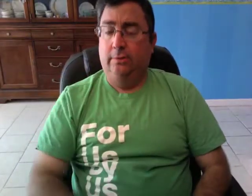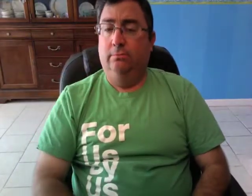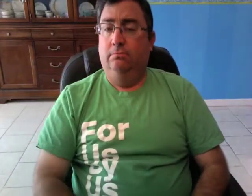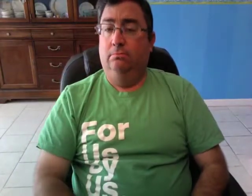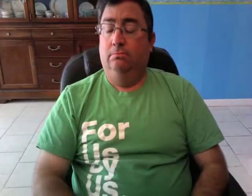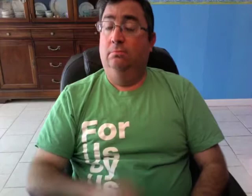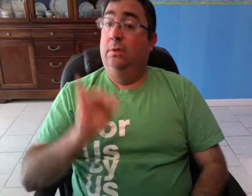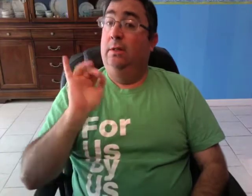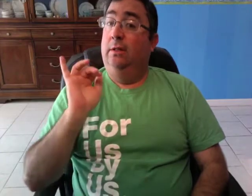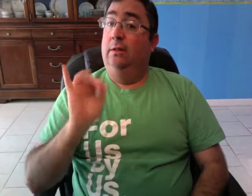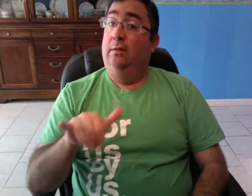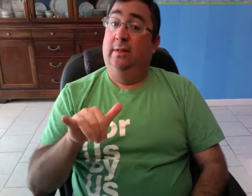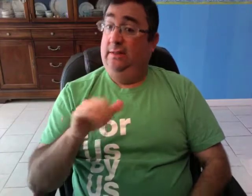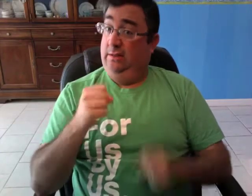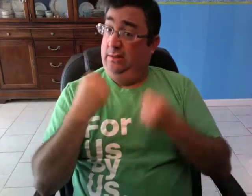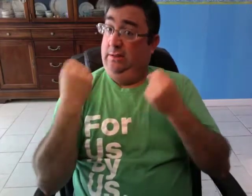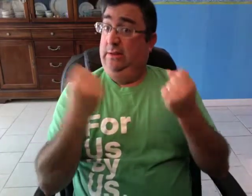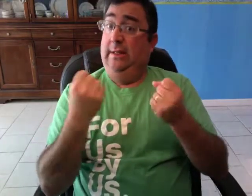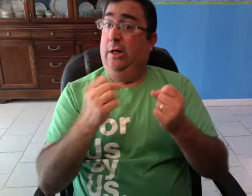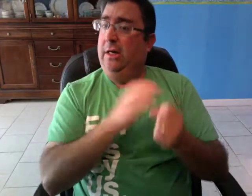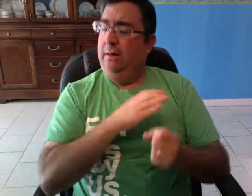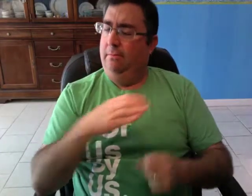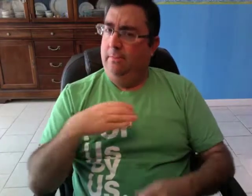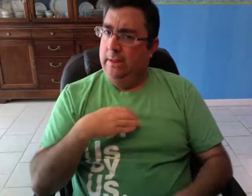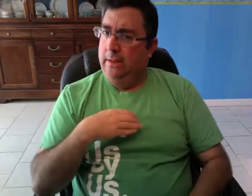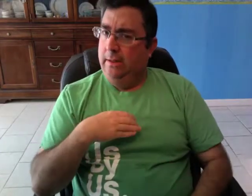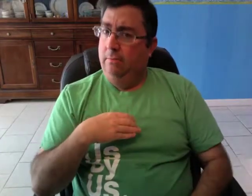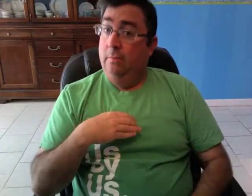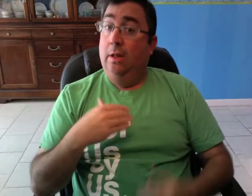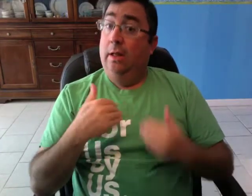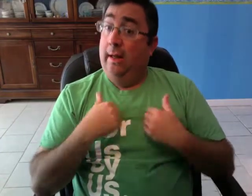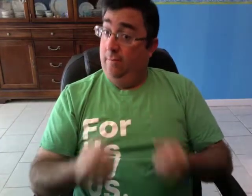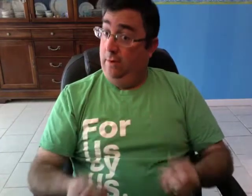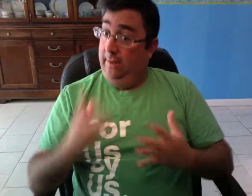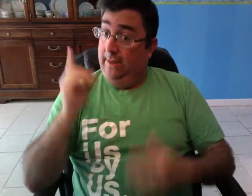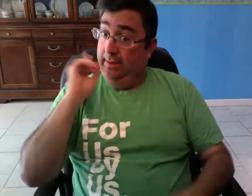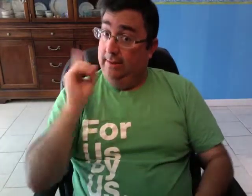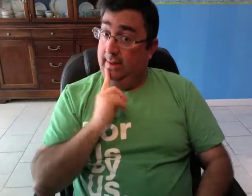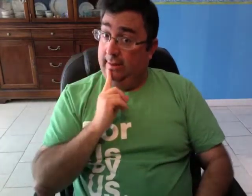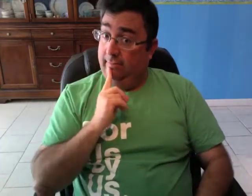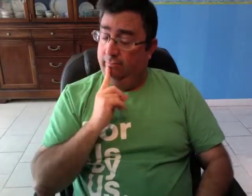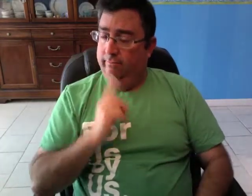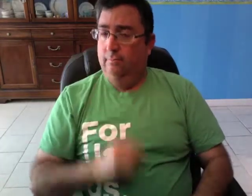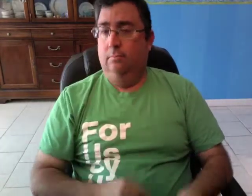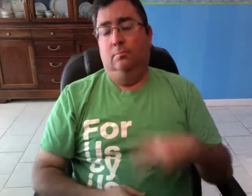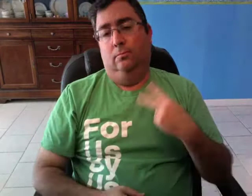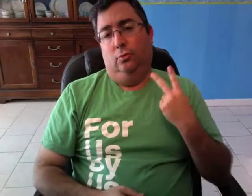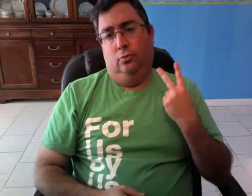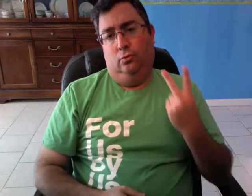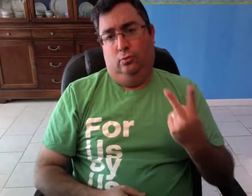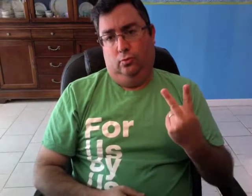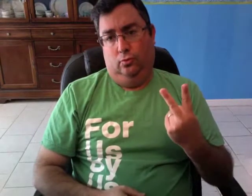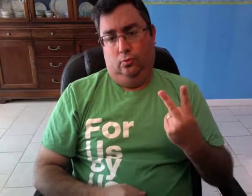On this "steering committee", how many are Deaf? Two: